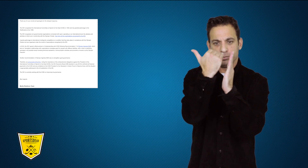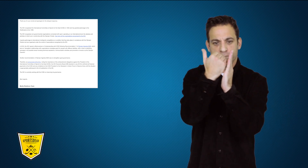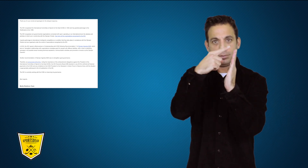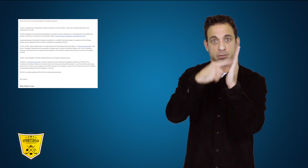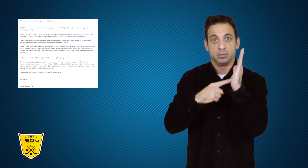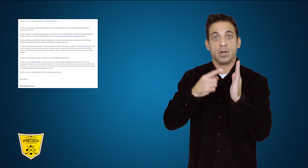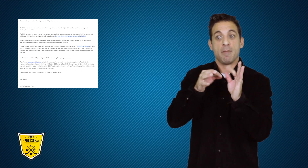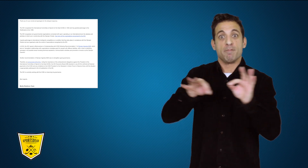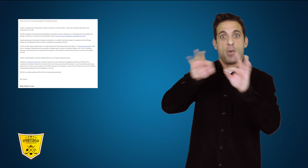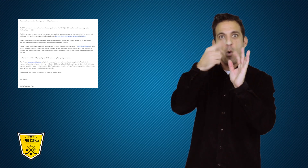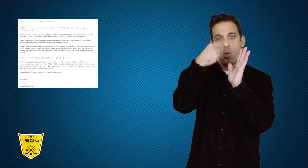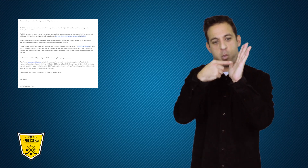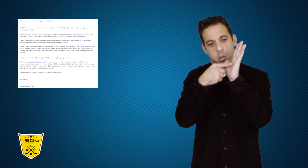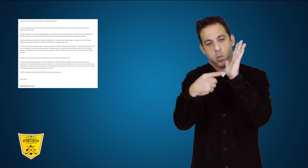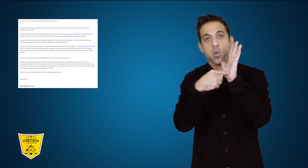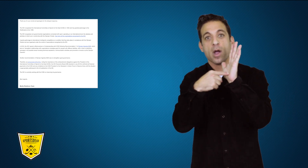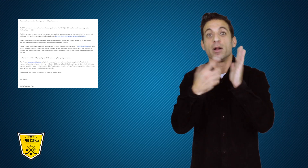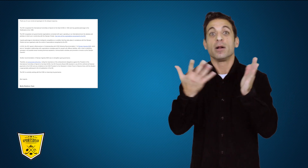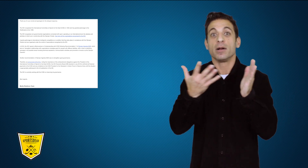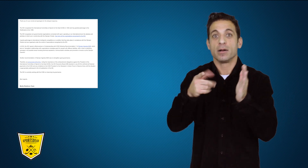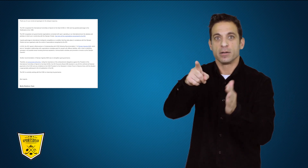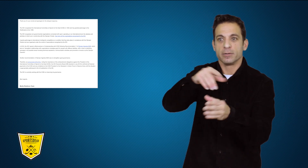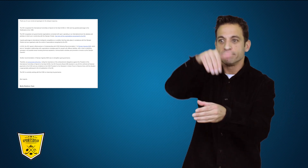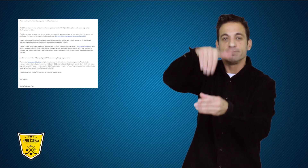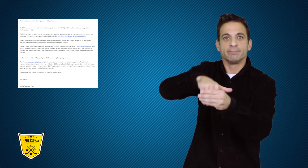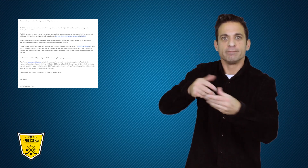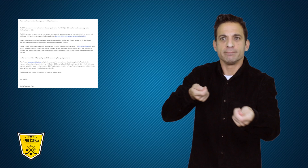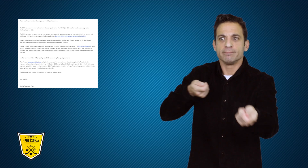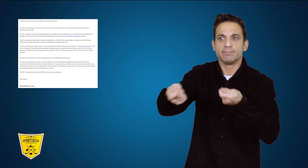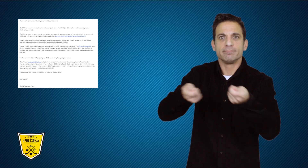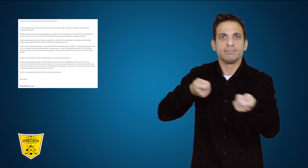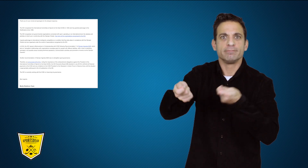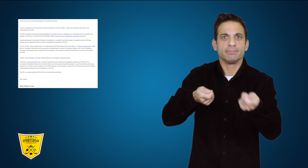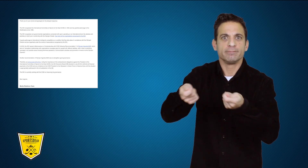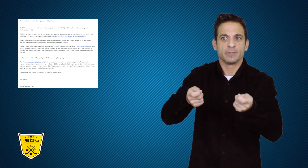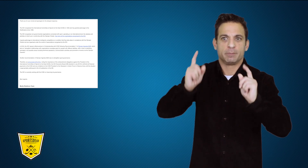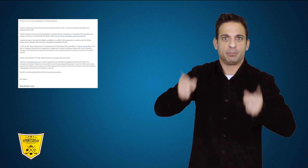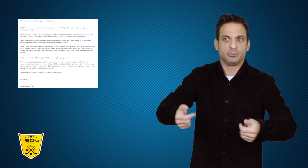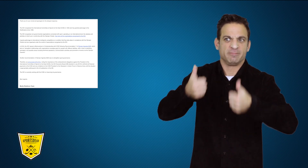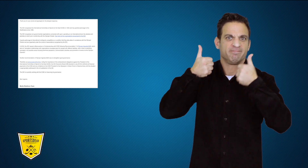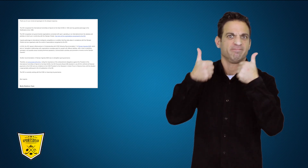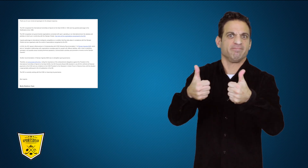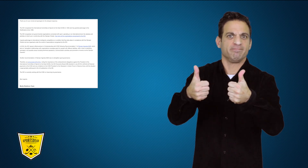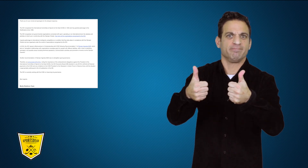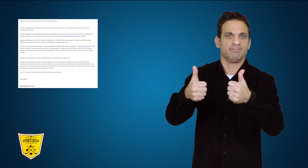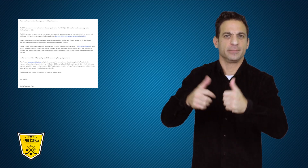in various areas. One of the requirements was good governance.